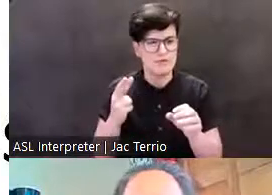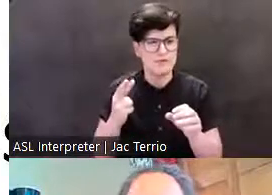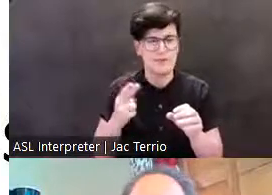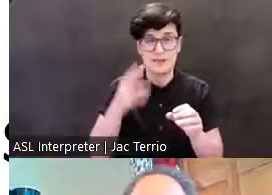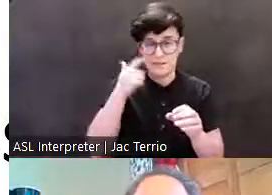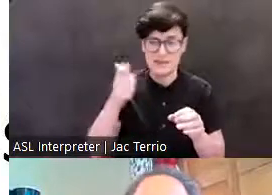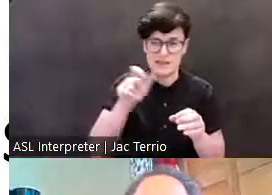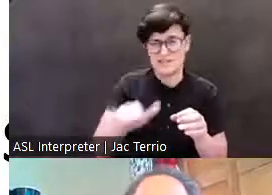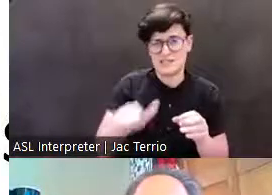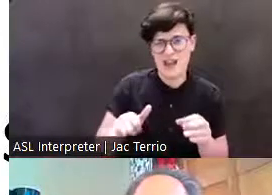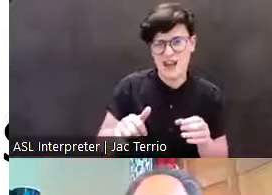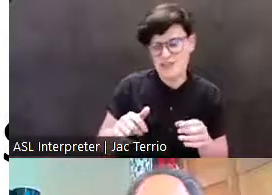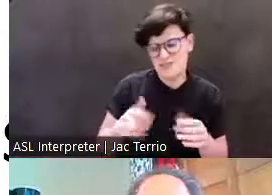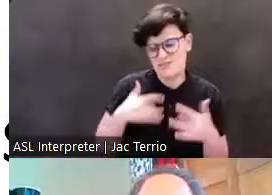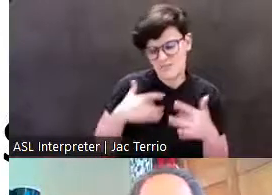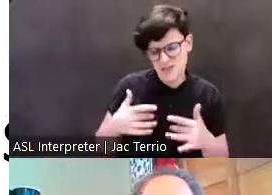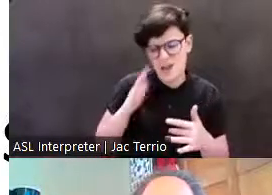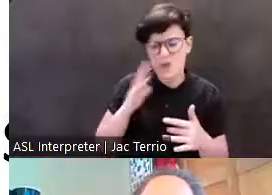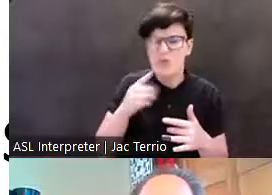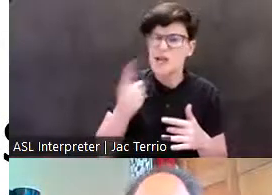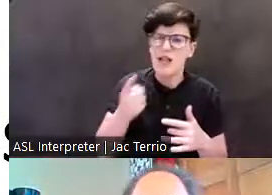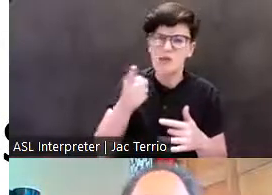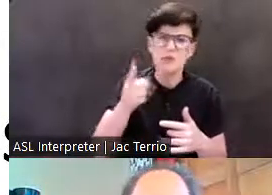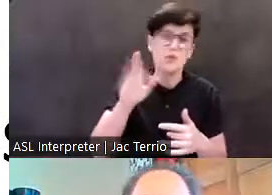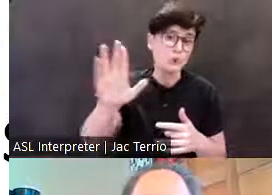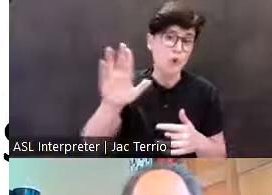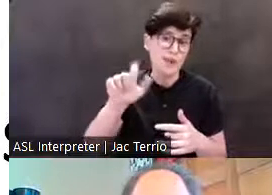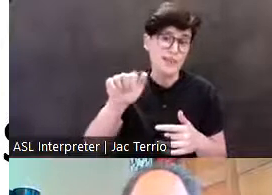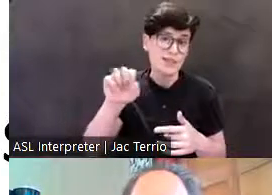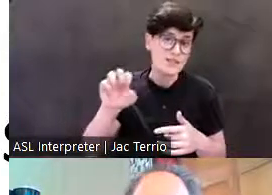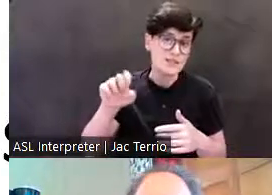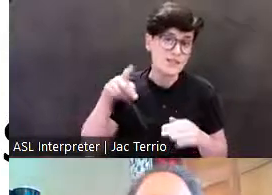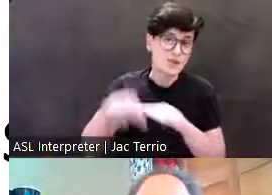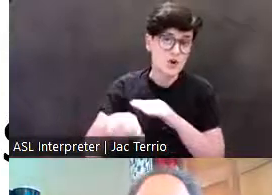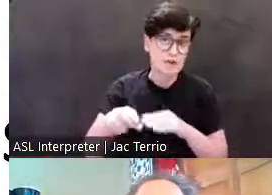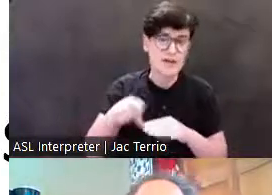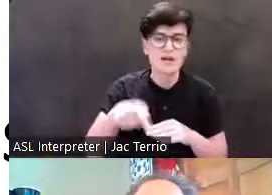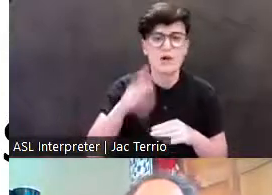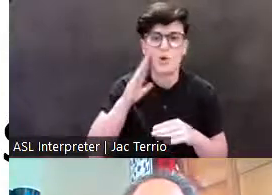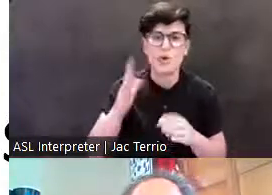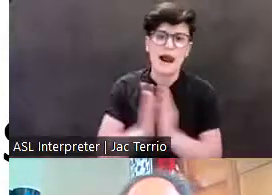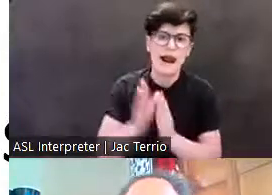It tells you that your lease is terminated and asked you to leave by a certain date.